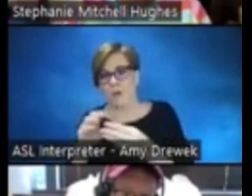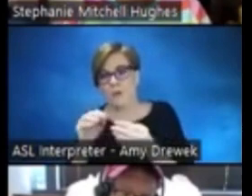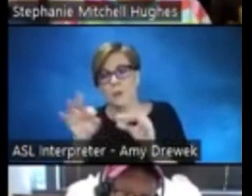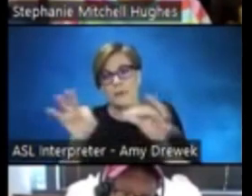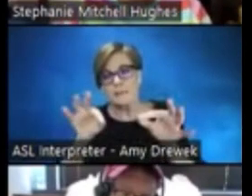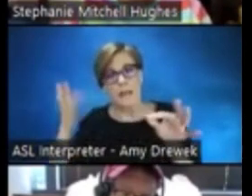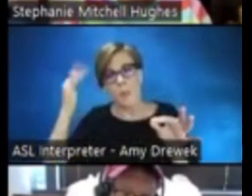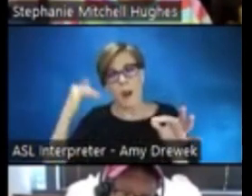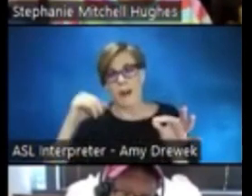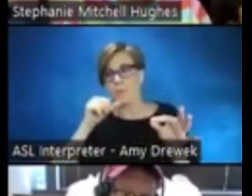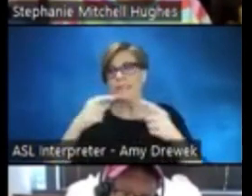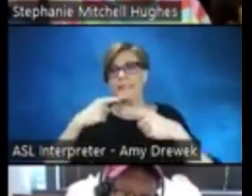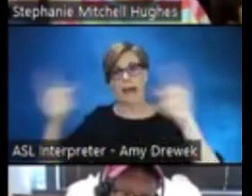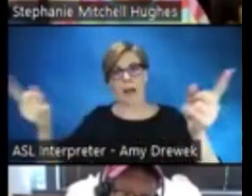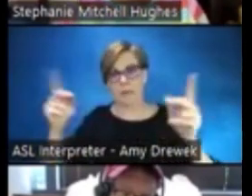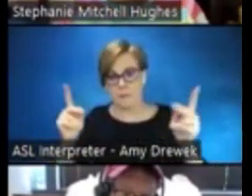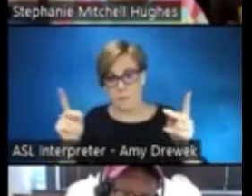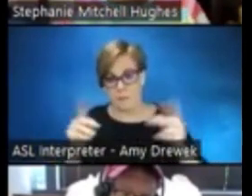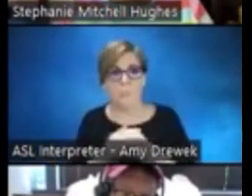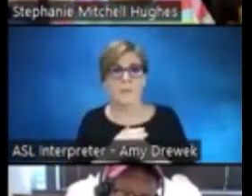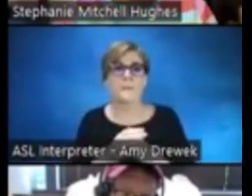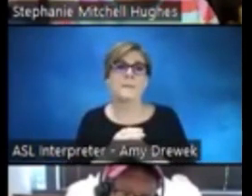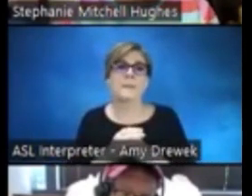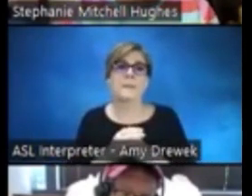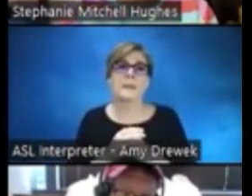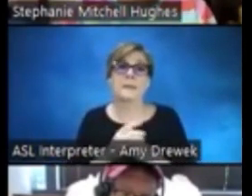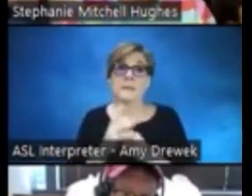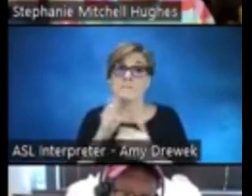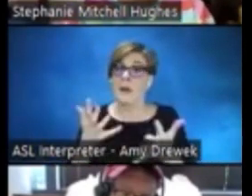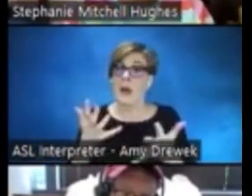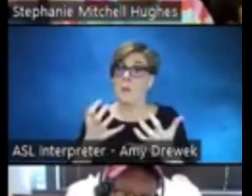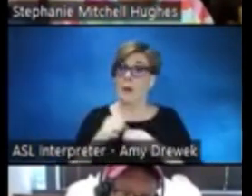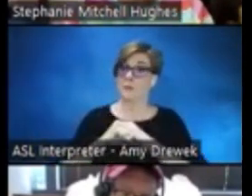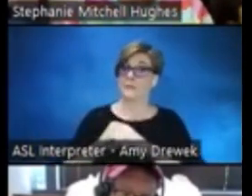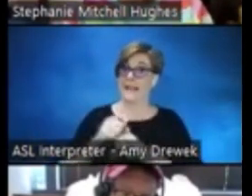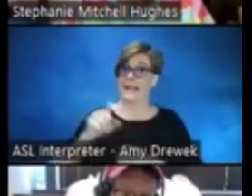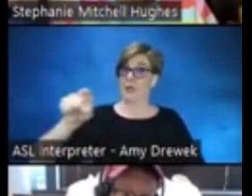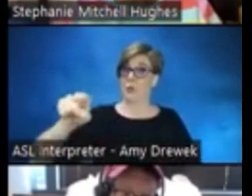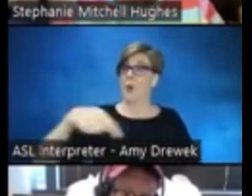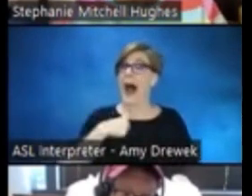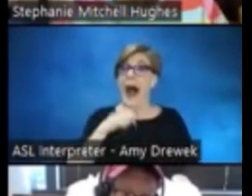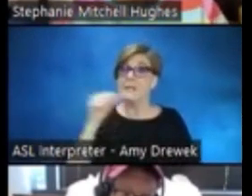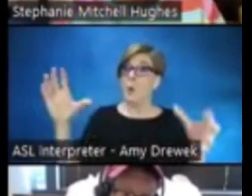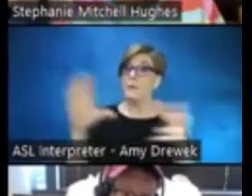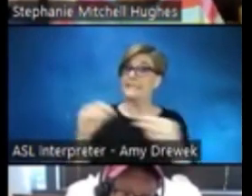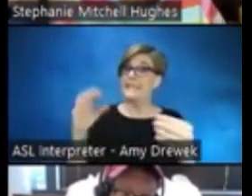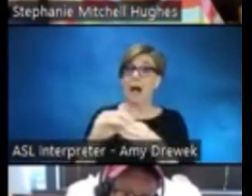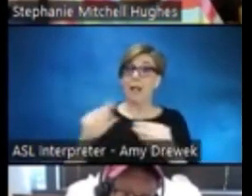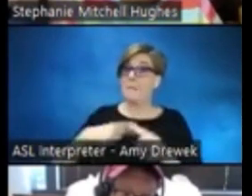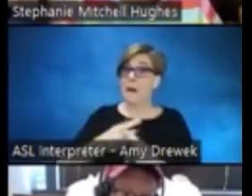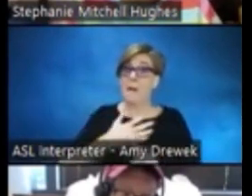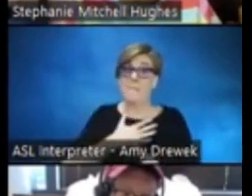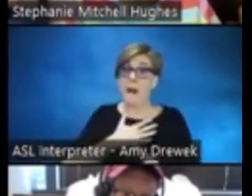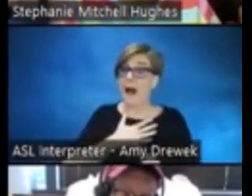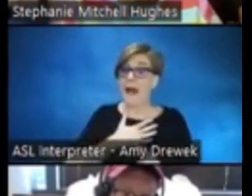THE NUMBER ONE REASONS YOU LISTED IS I WANTED TO PROTECT YOU. RIGHT. YES.